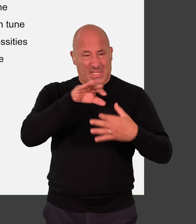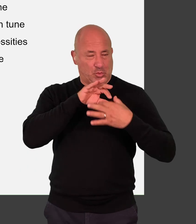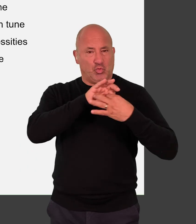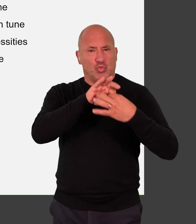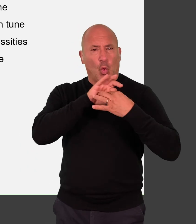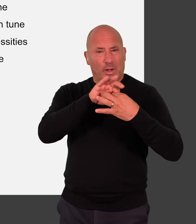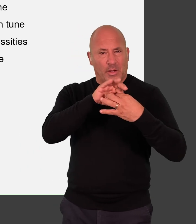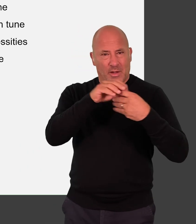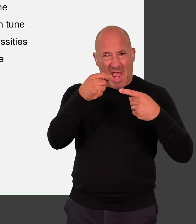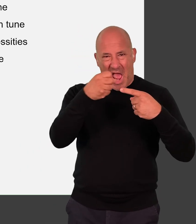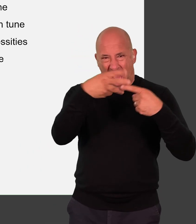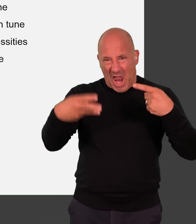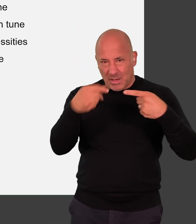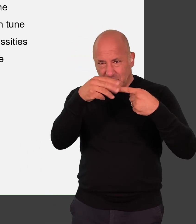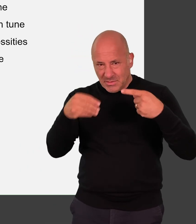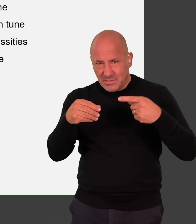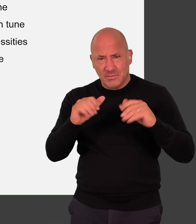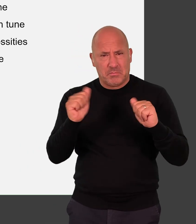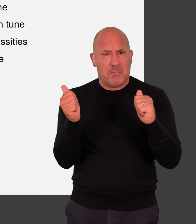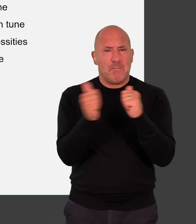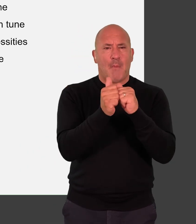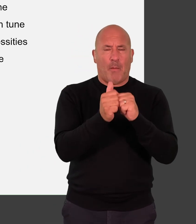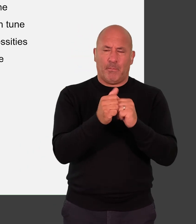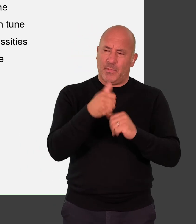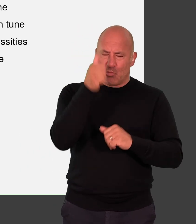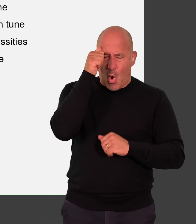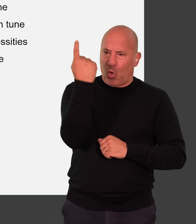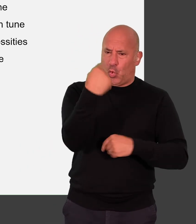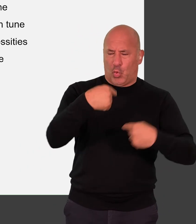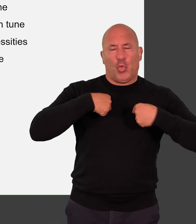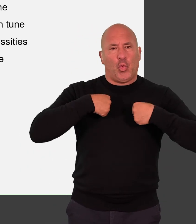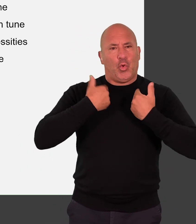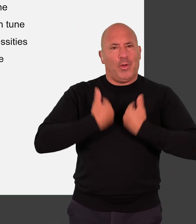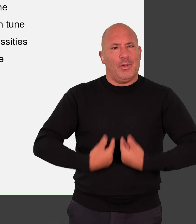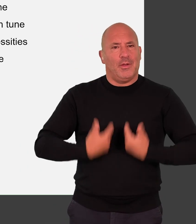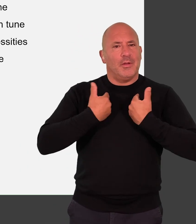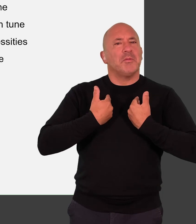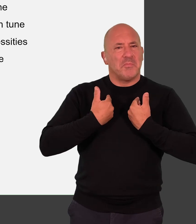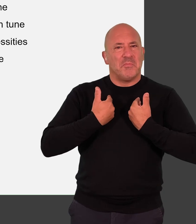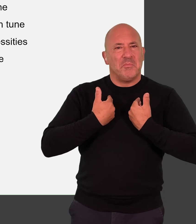In tune elements fit comfortably with the person’s own definition of who they are.